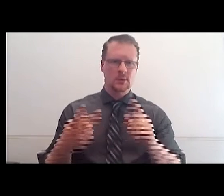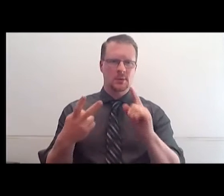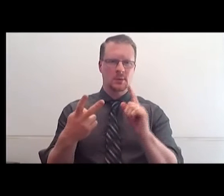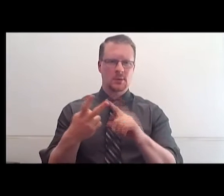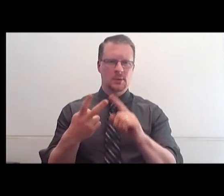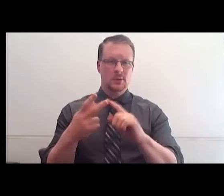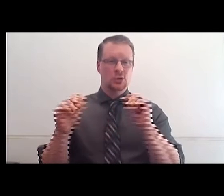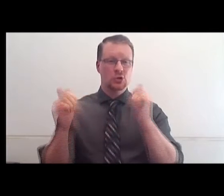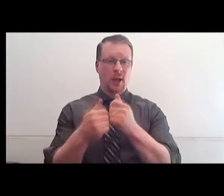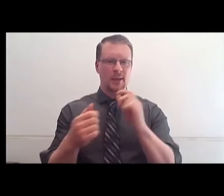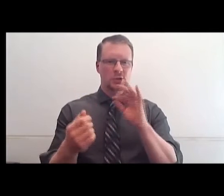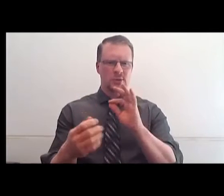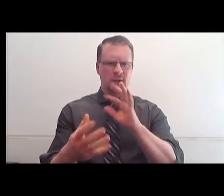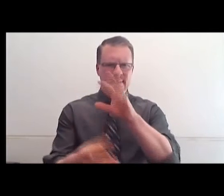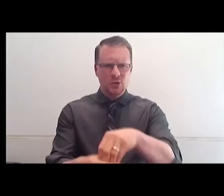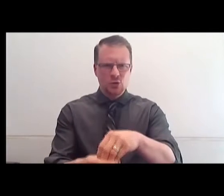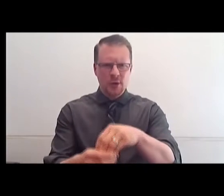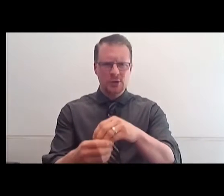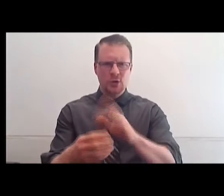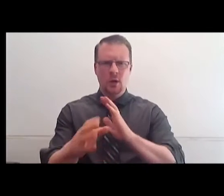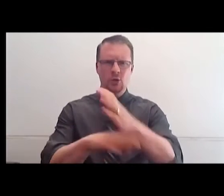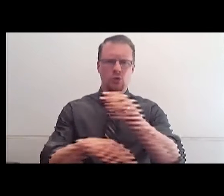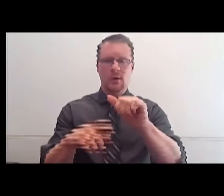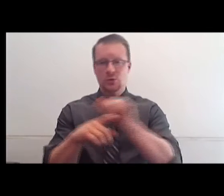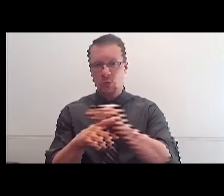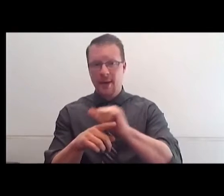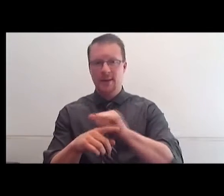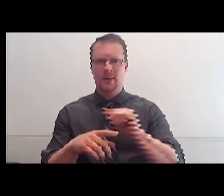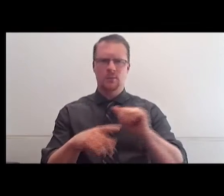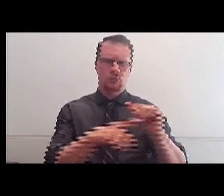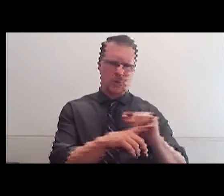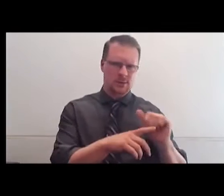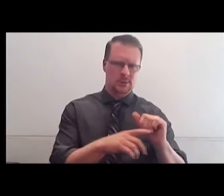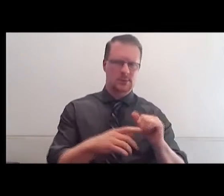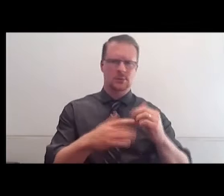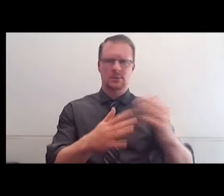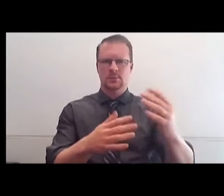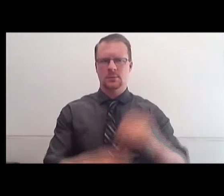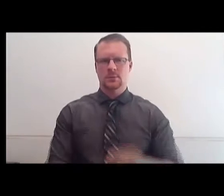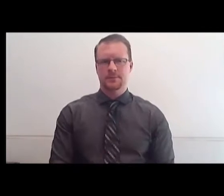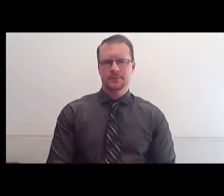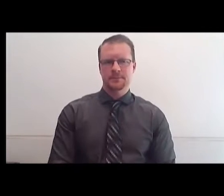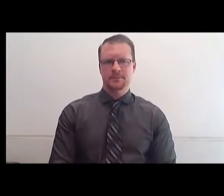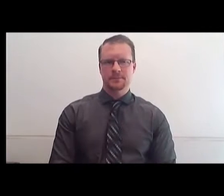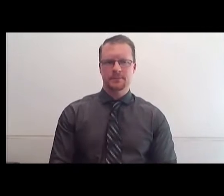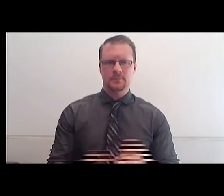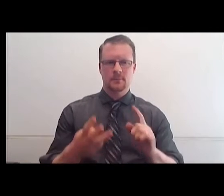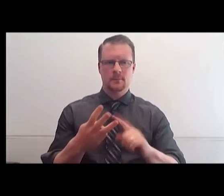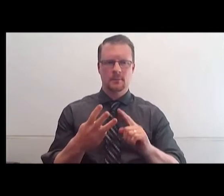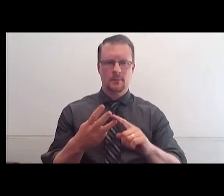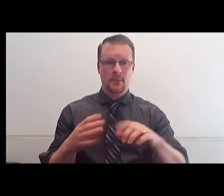"Variations in educational approaches? "Challenges of integration across training and practice?